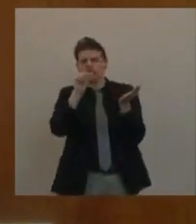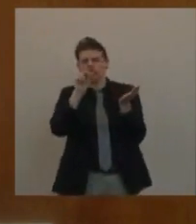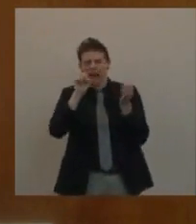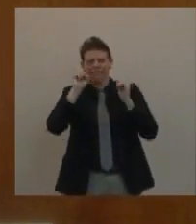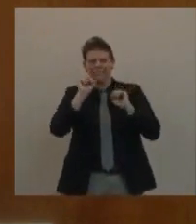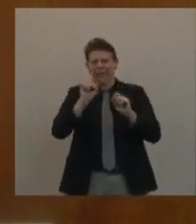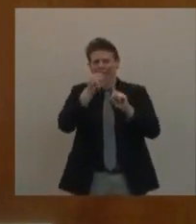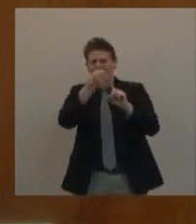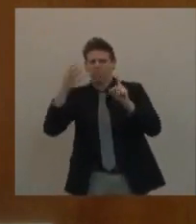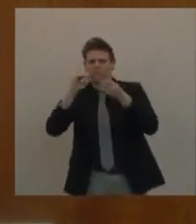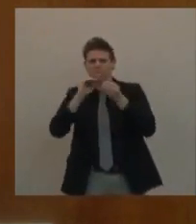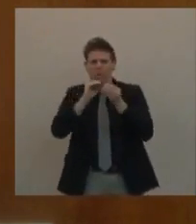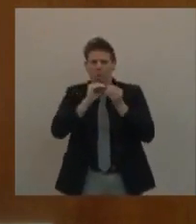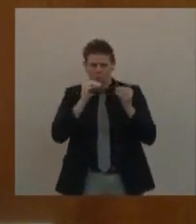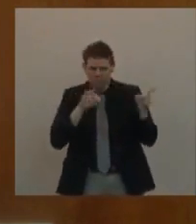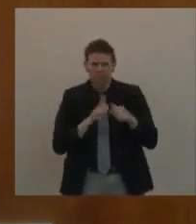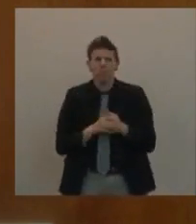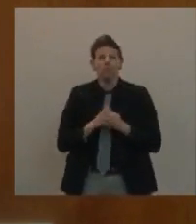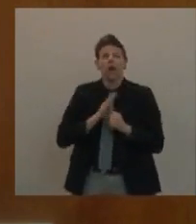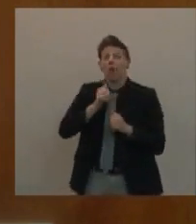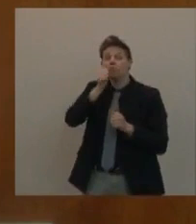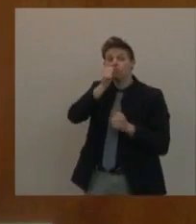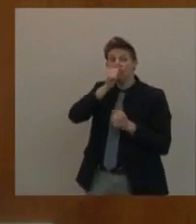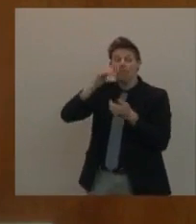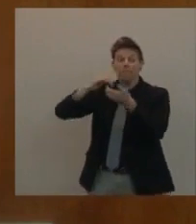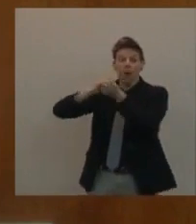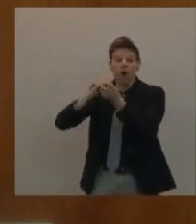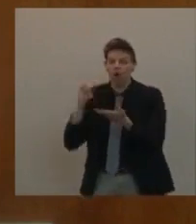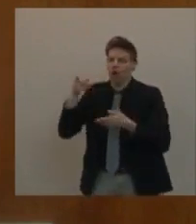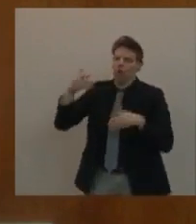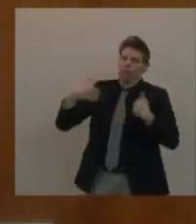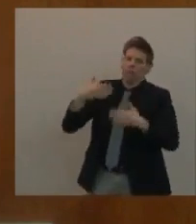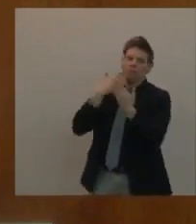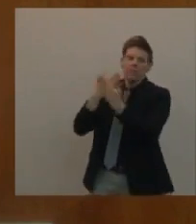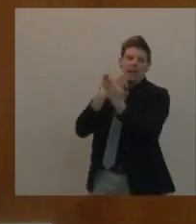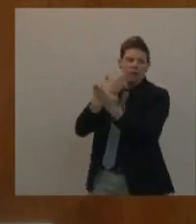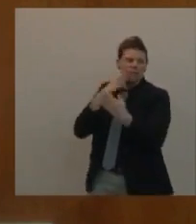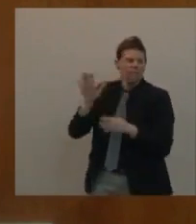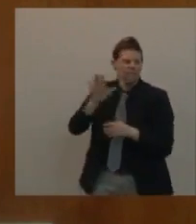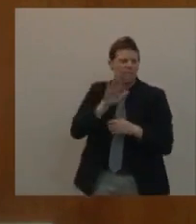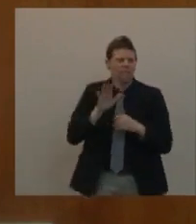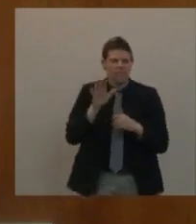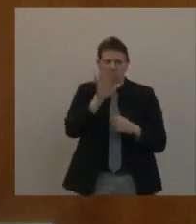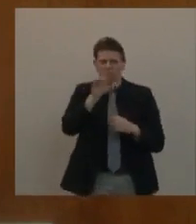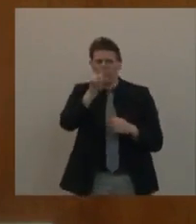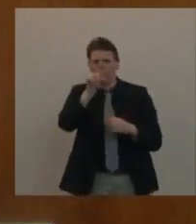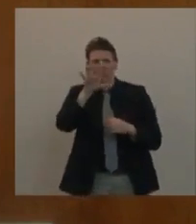SHE HAS DONE A FANTASTIC JOB. I’M SURE SECRETARY’S GRACE HAS MORE TO SAY ABOUT THAT.